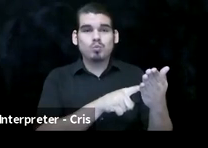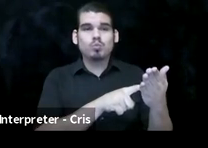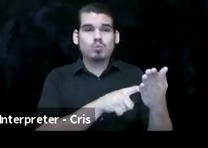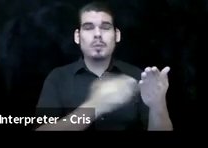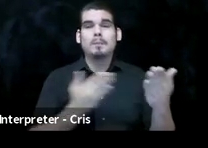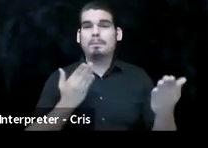Gerardo Chavez, RAD IX: yeah.